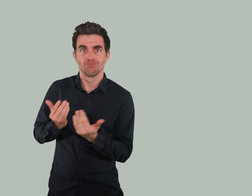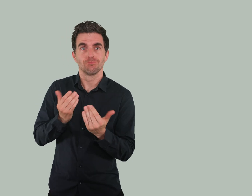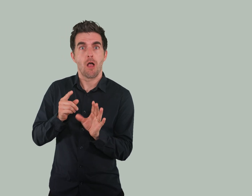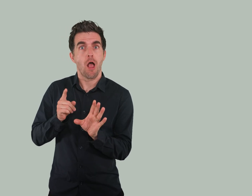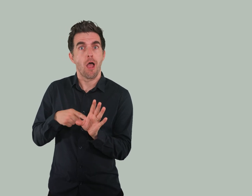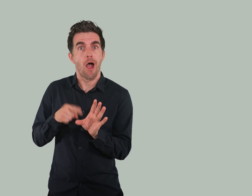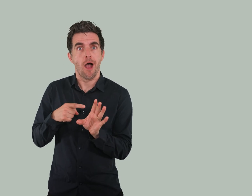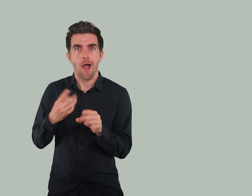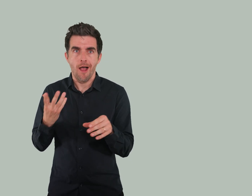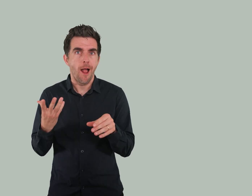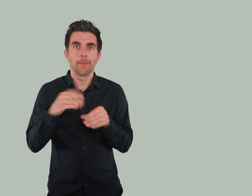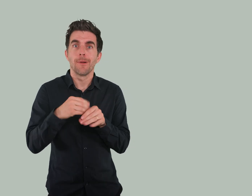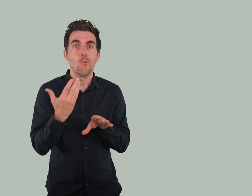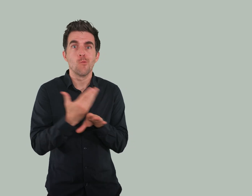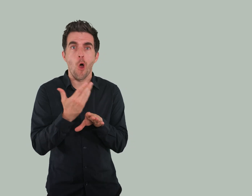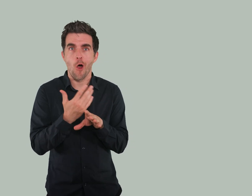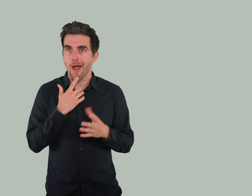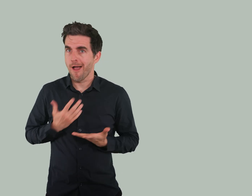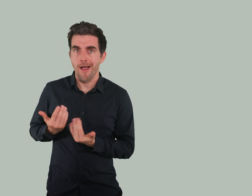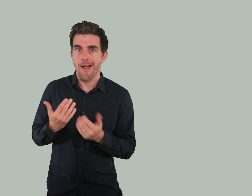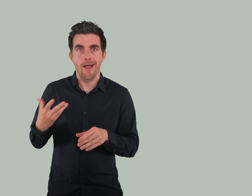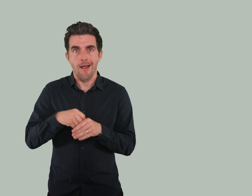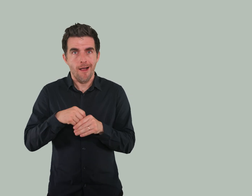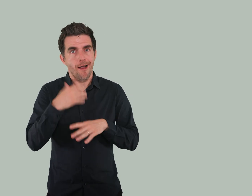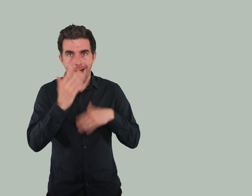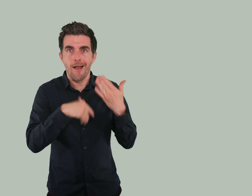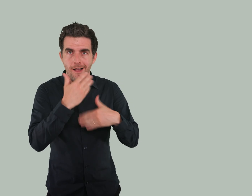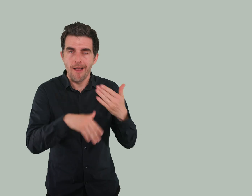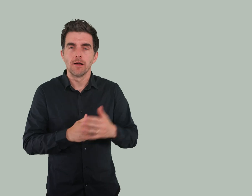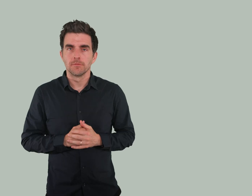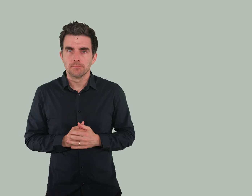through which employers bring young people into work.